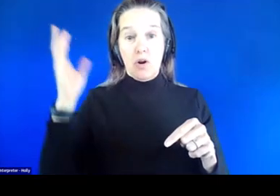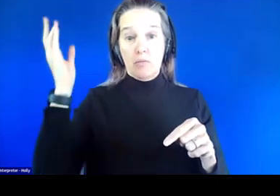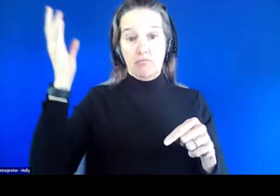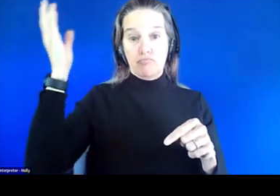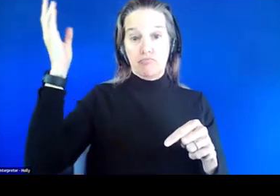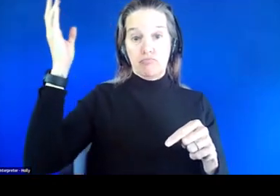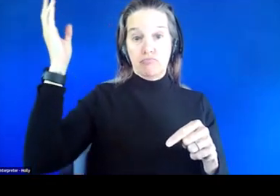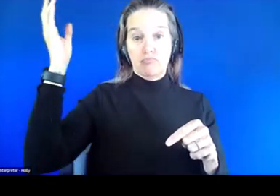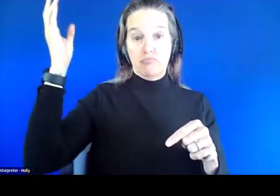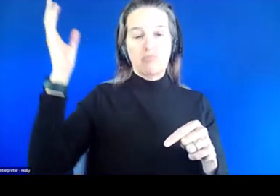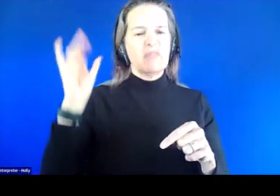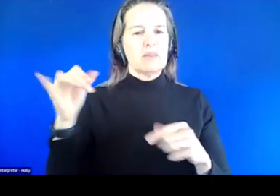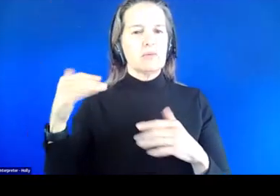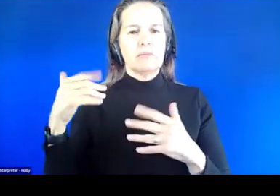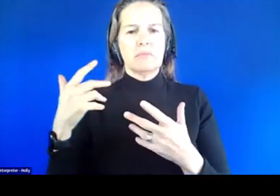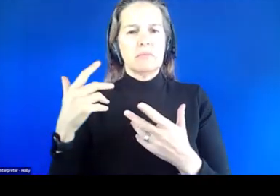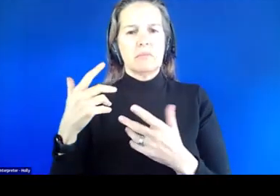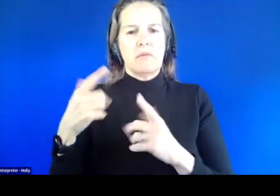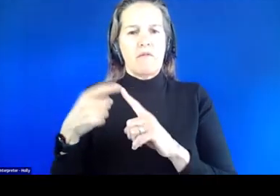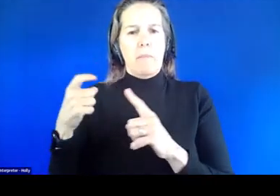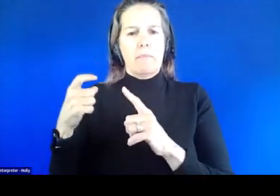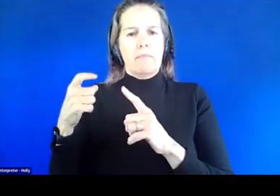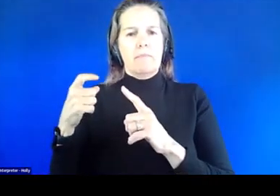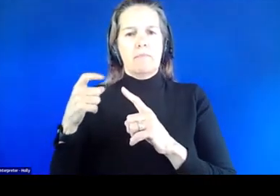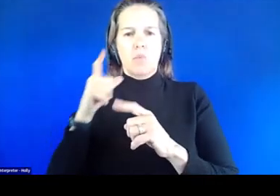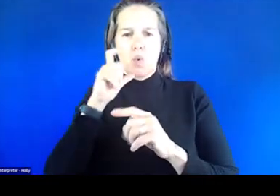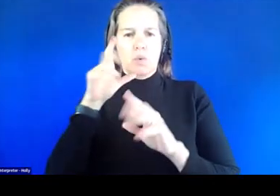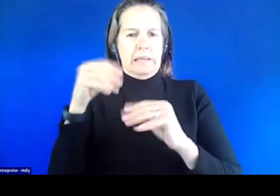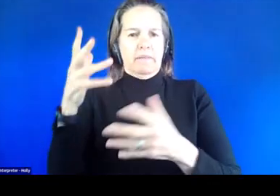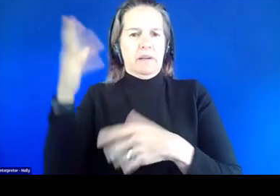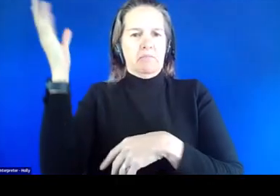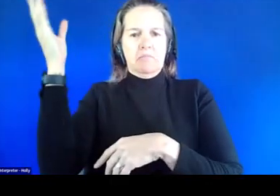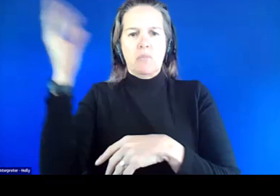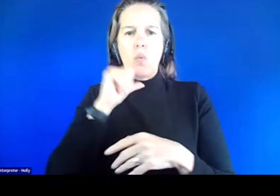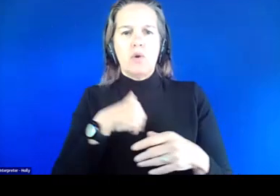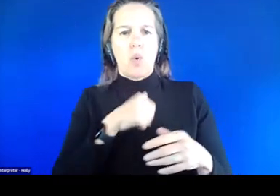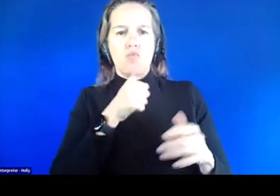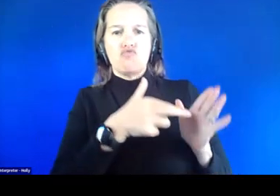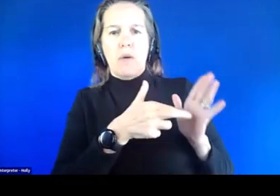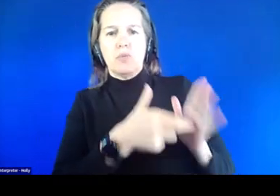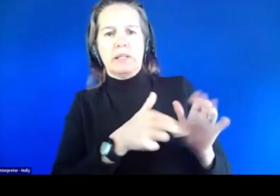necessarily represent that of those agencies. Next slide please.